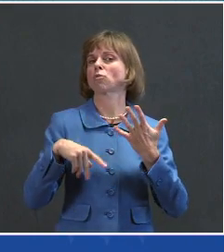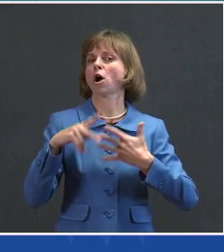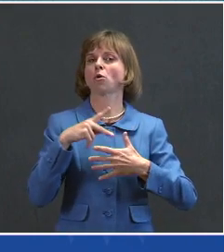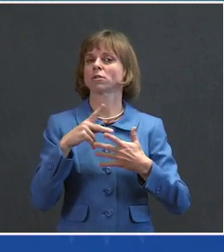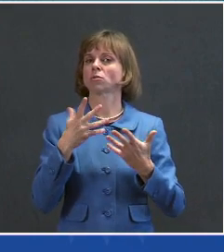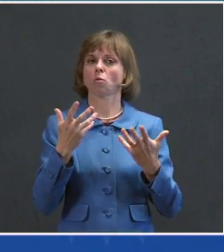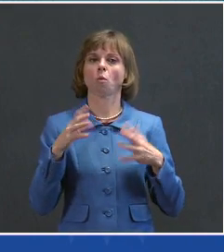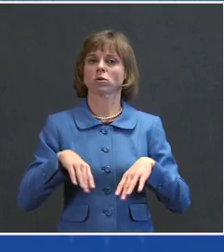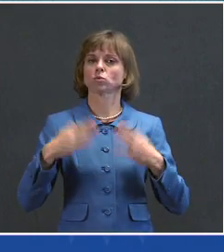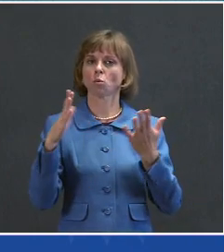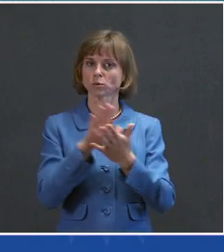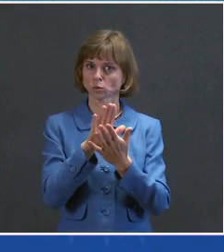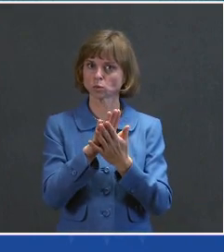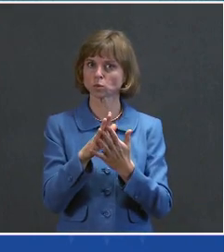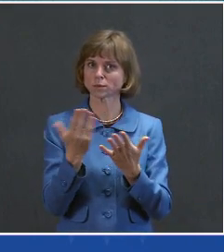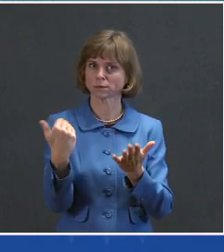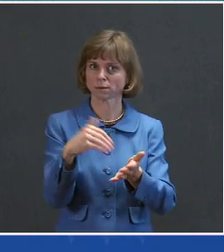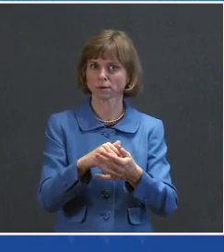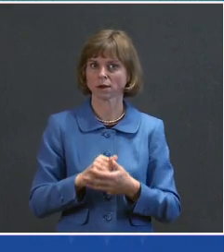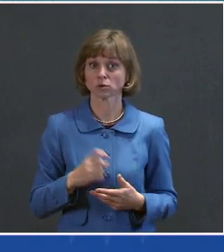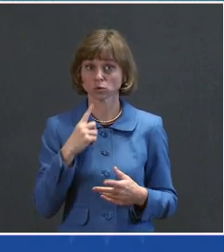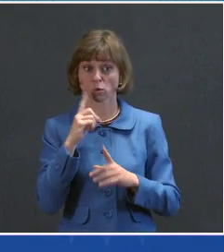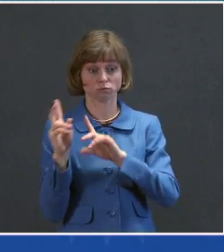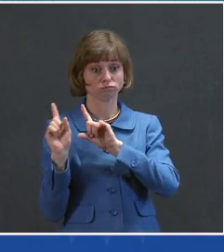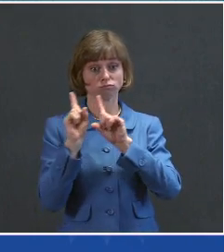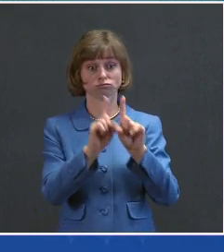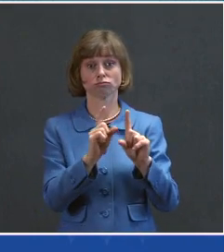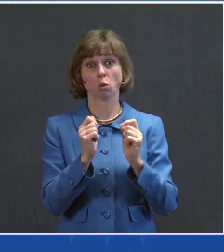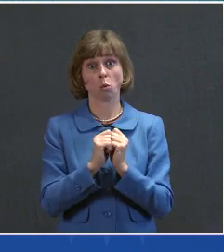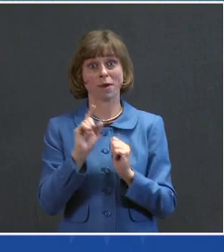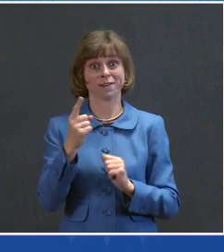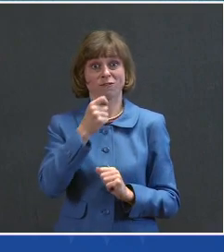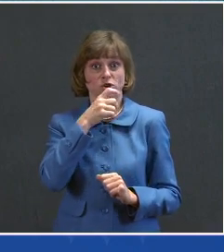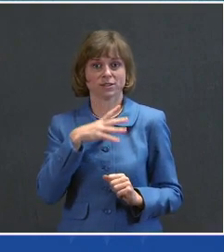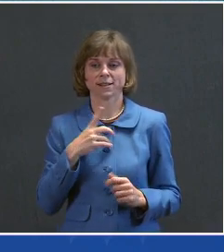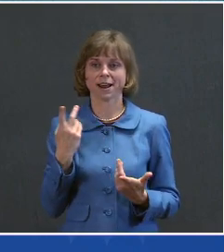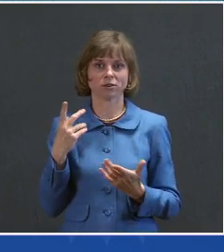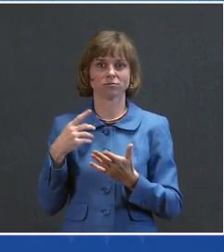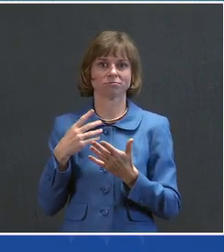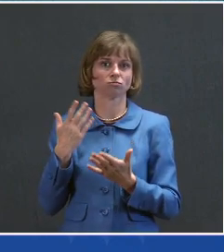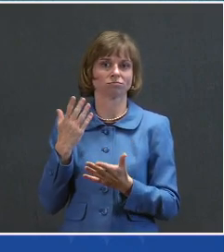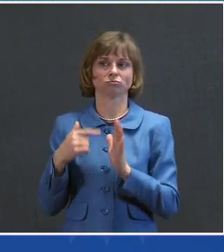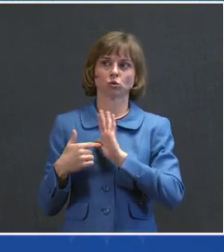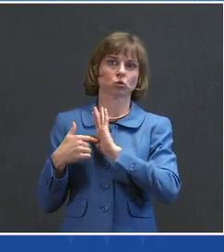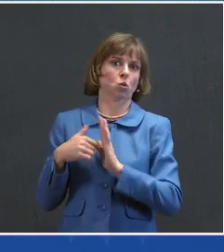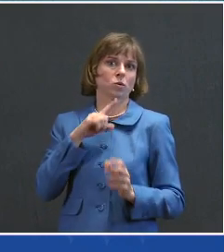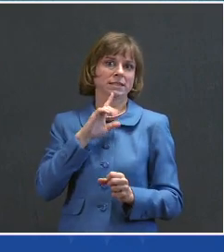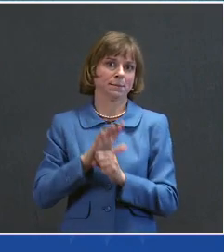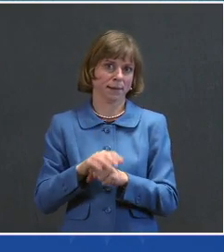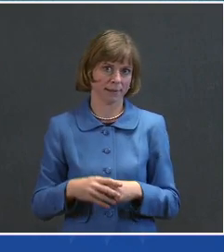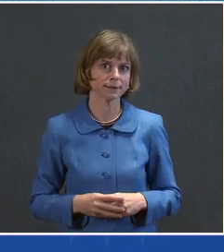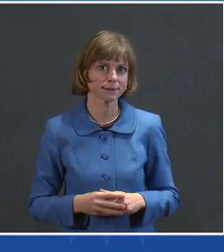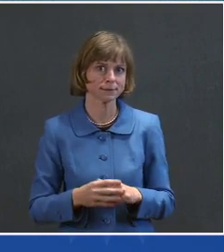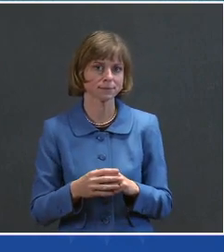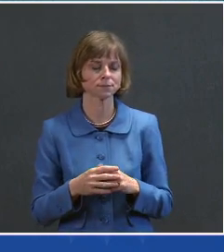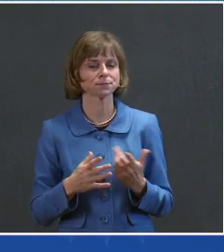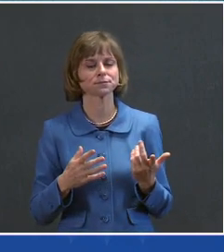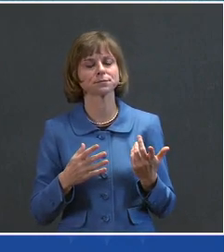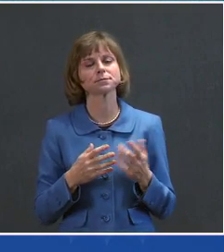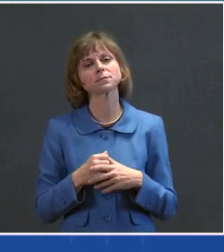And so, certainly, taking a trip with the First Lady is an indication of his commitment to that. Go ahead. The Press: Thanks, Jen. A question about Governor Andrew Cuomo.